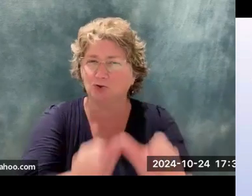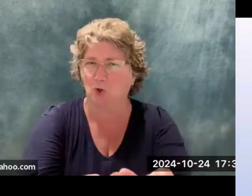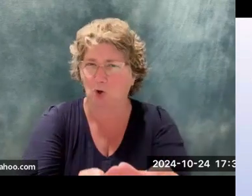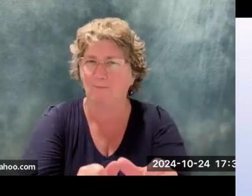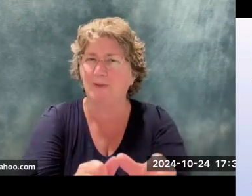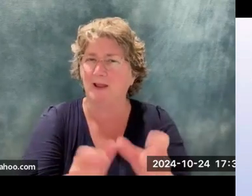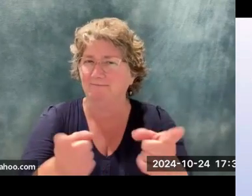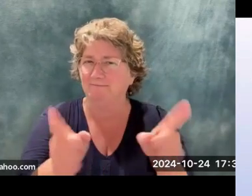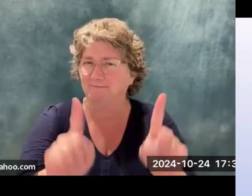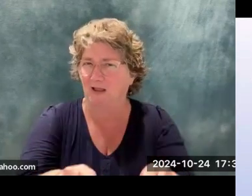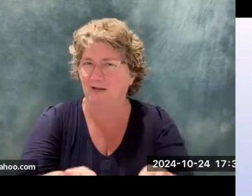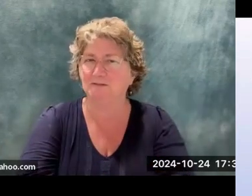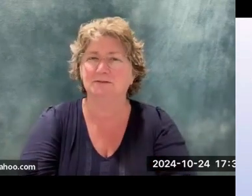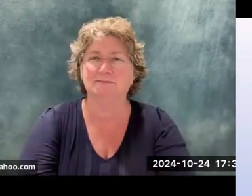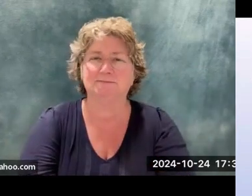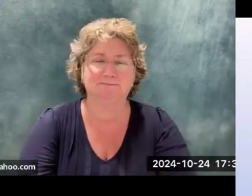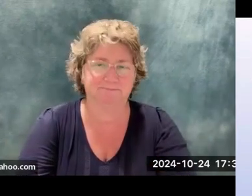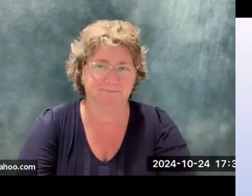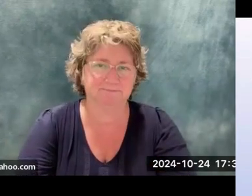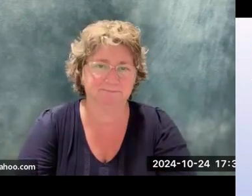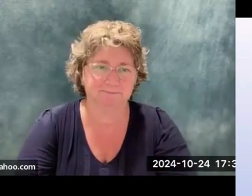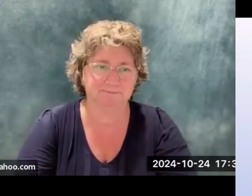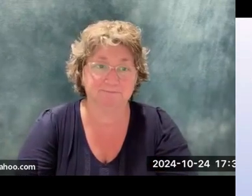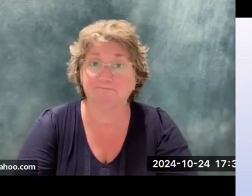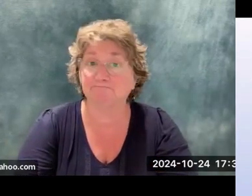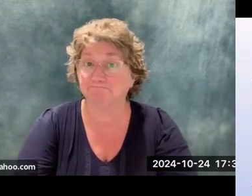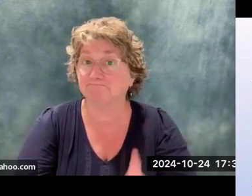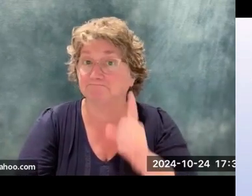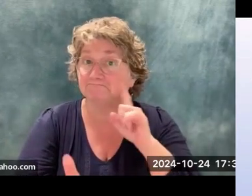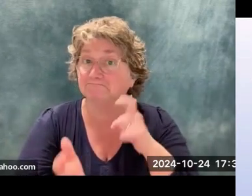that there are a number of protective factors.